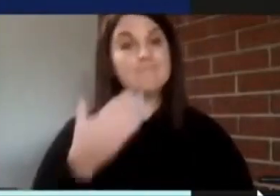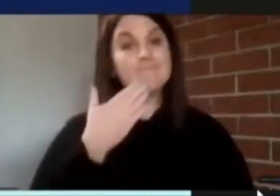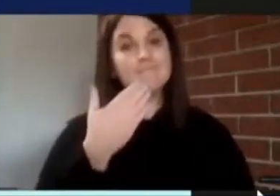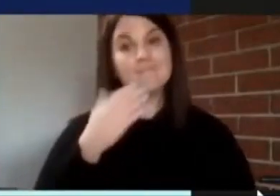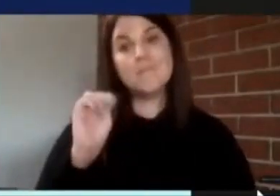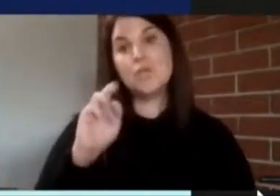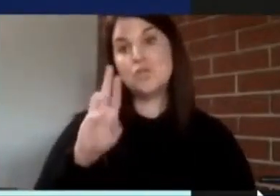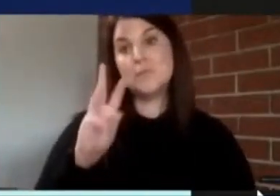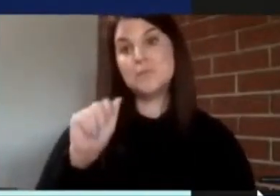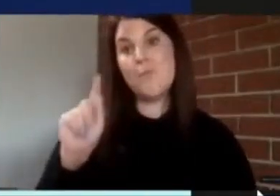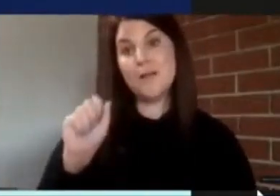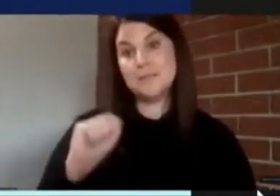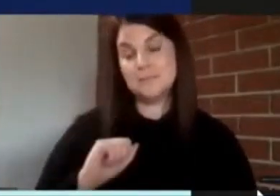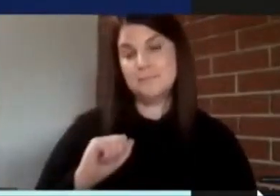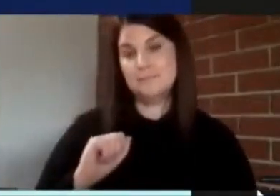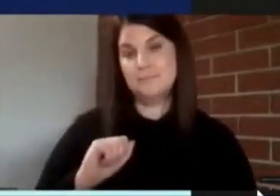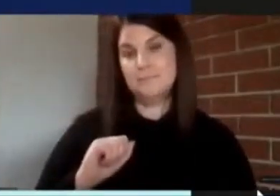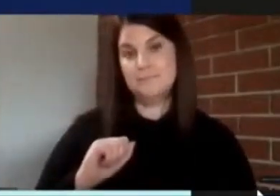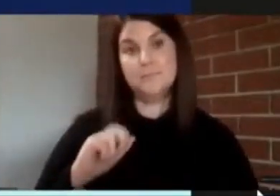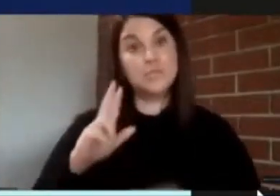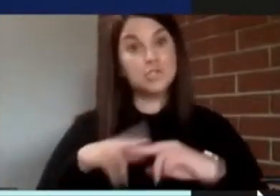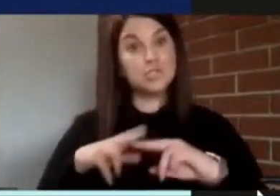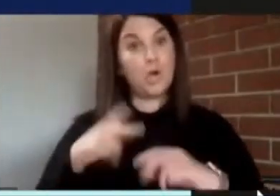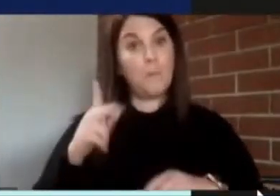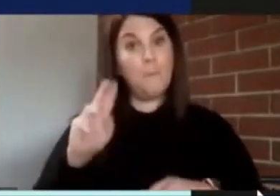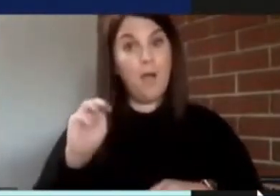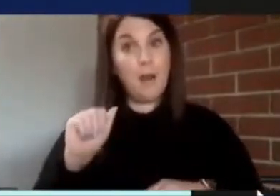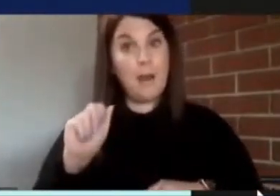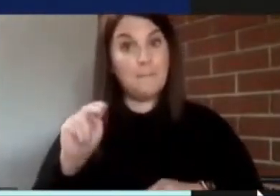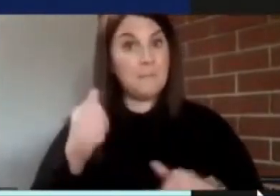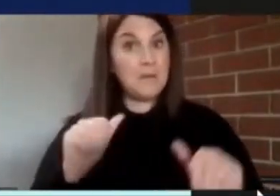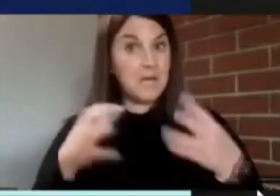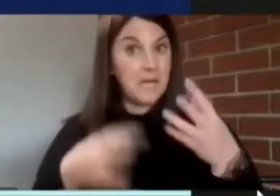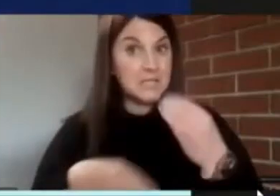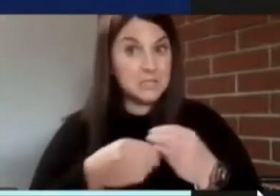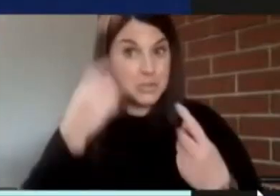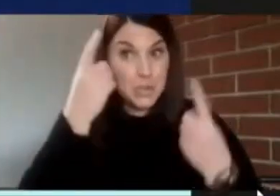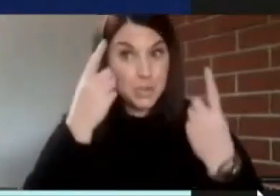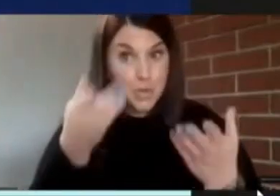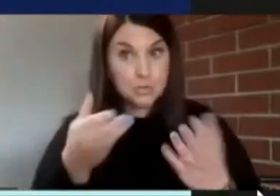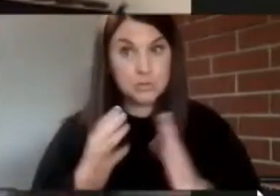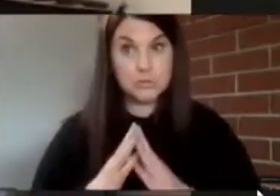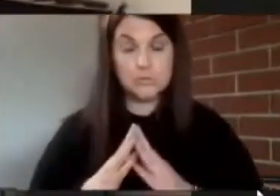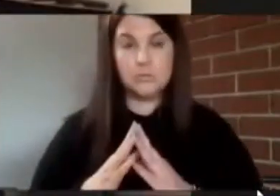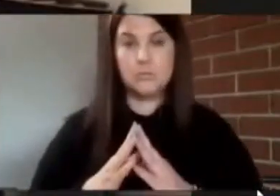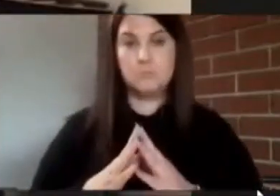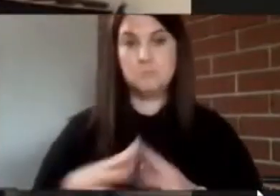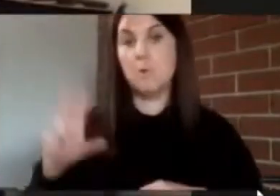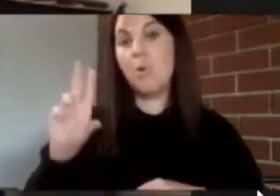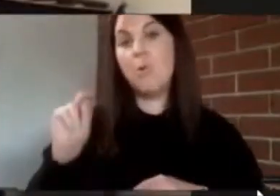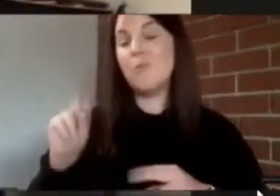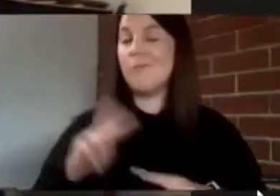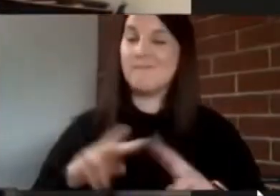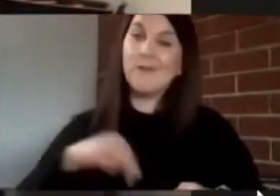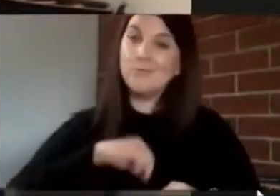Chair Putnam, any additional thoughts? Tim Putnam: No, just very proud of the work that this group did.